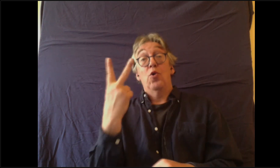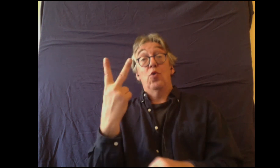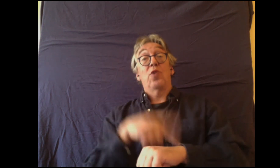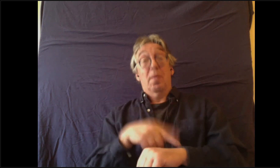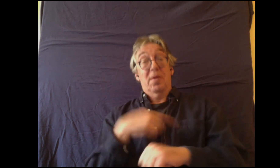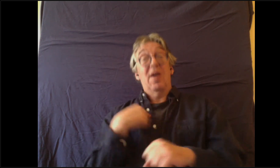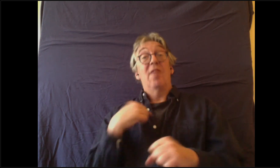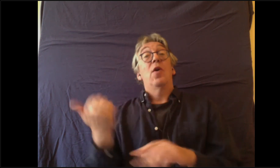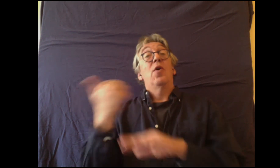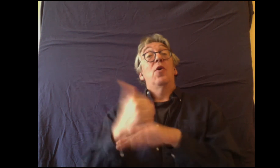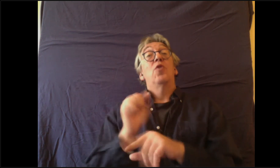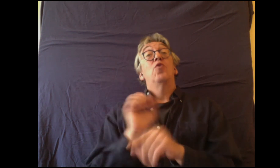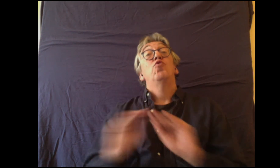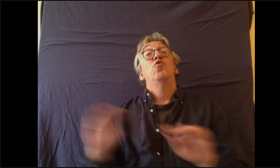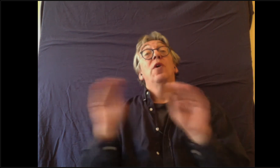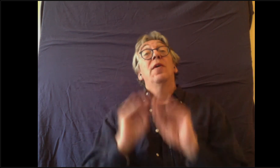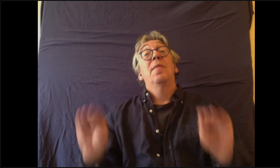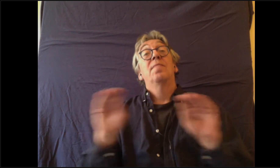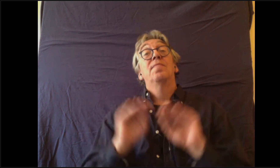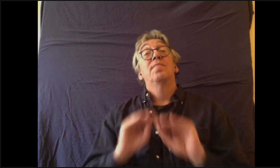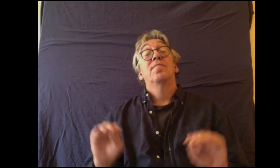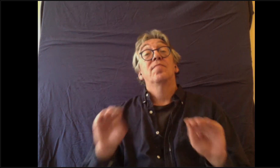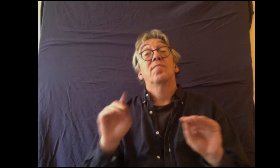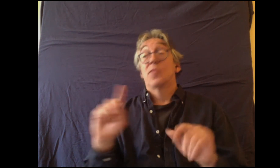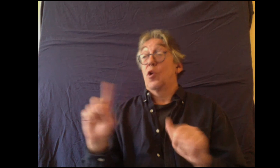The first course would be on general disability issues.